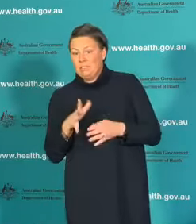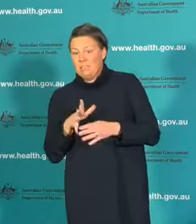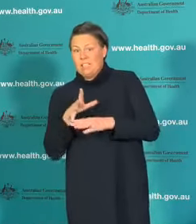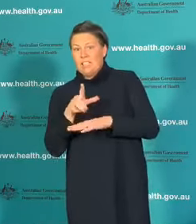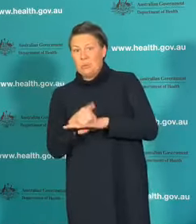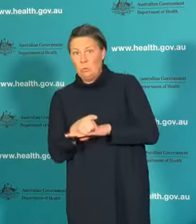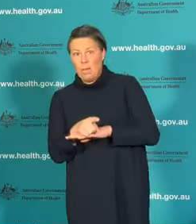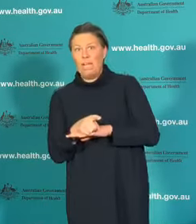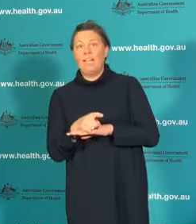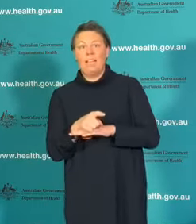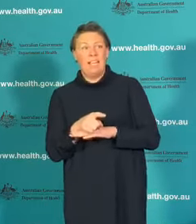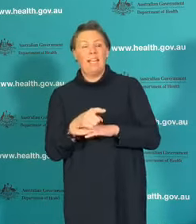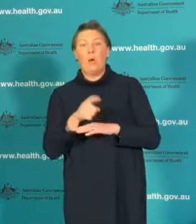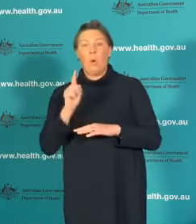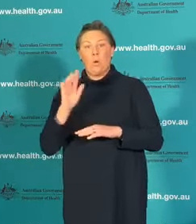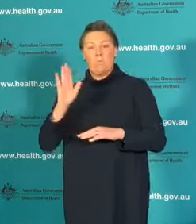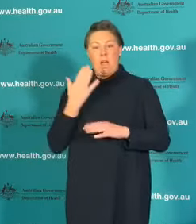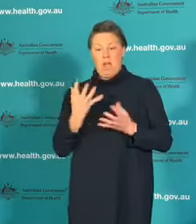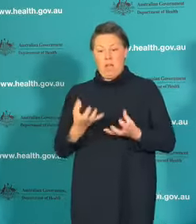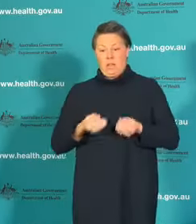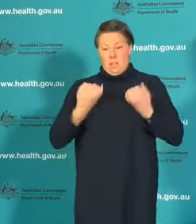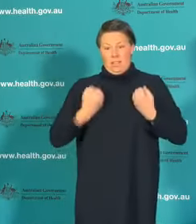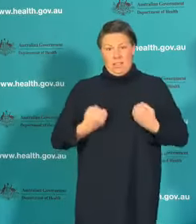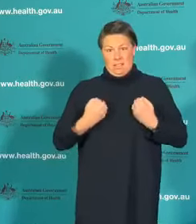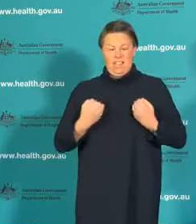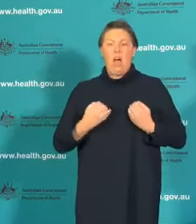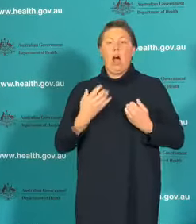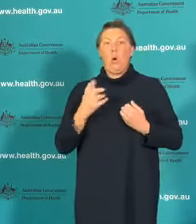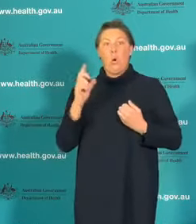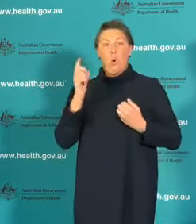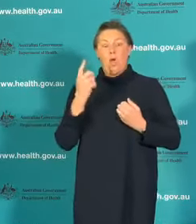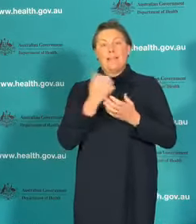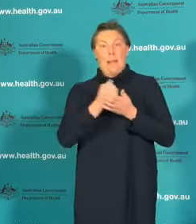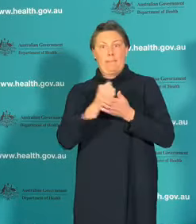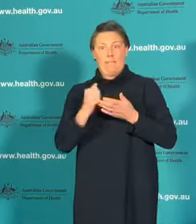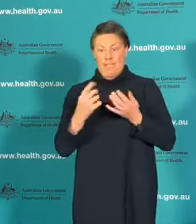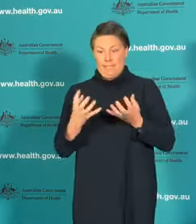infections each day will continue to decline. As I say there is a 7 to 10